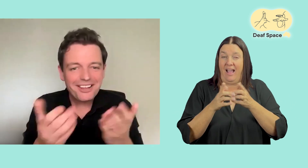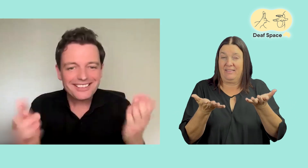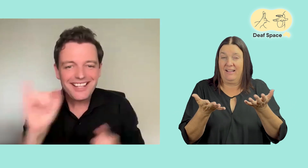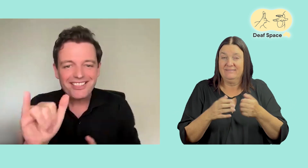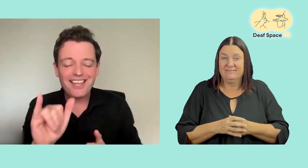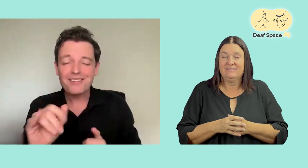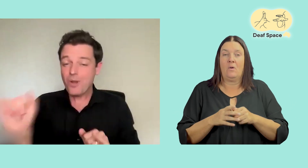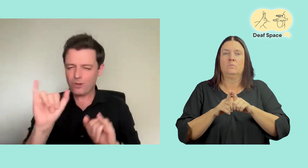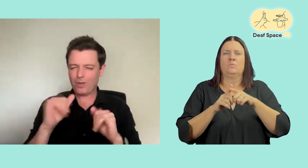Simple ideas like that.